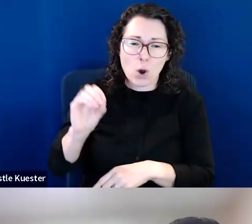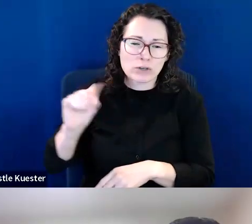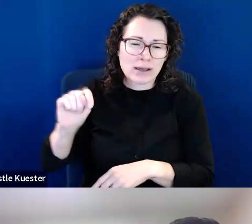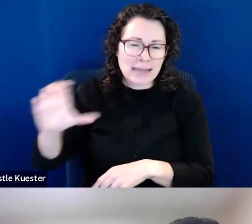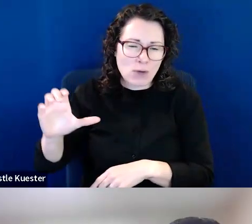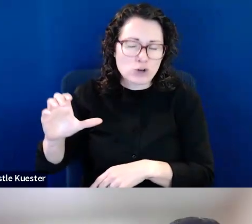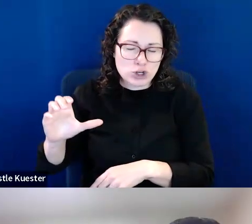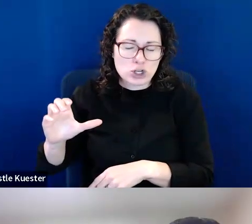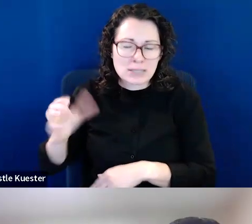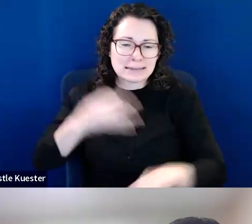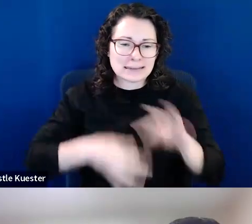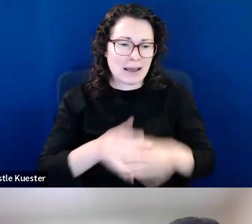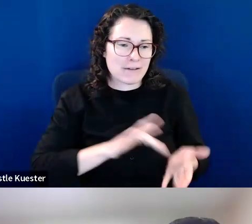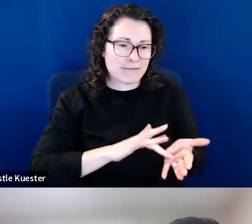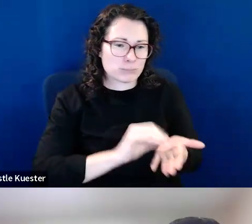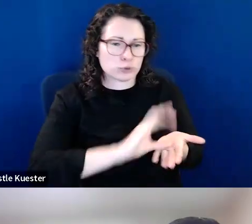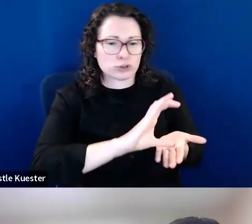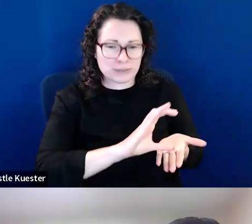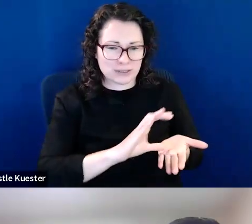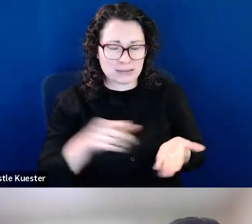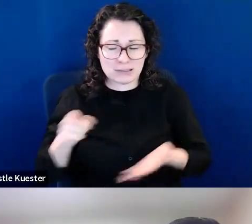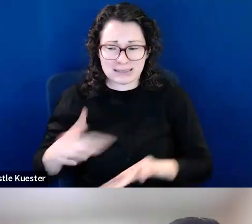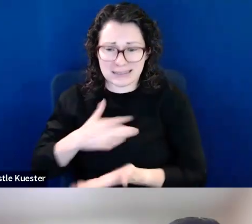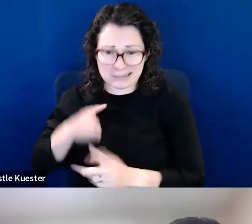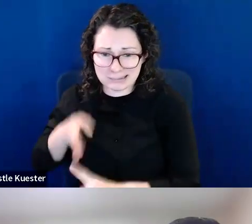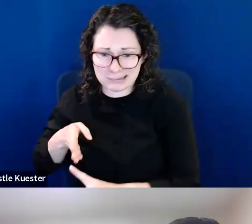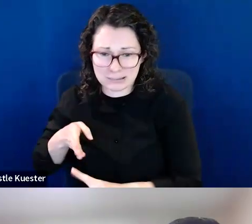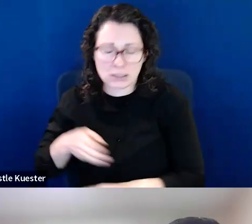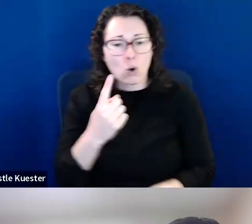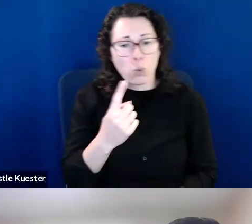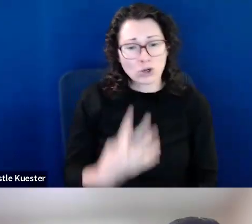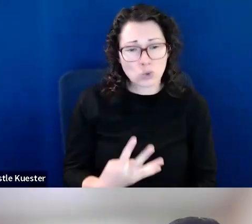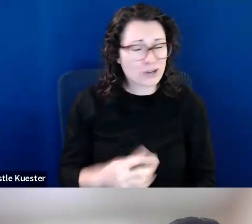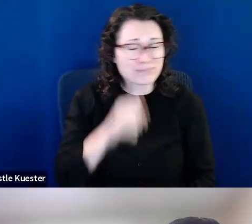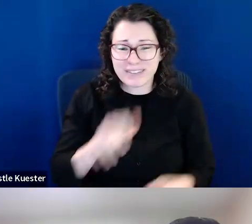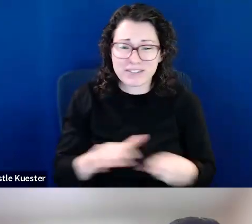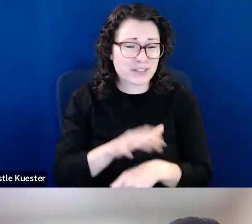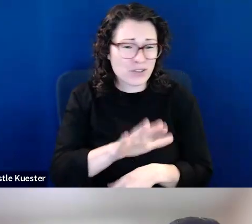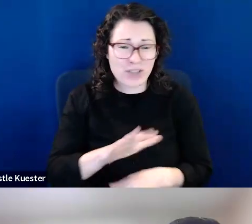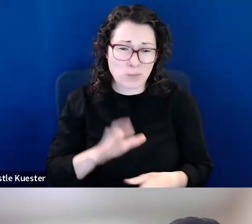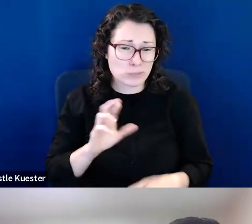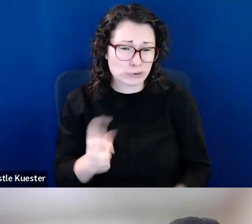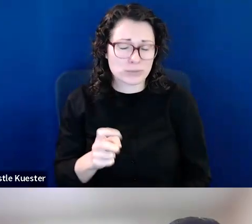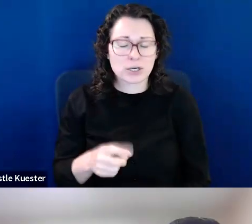getting a prescription filled, a quarter who have not filled a prescription, and one in five